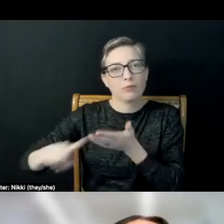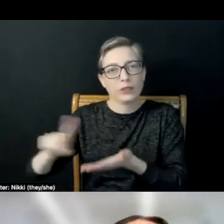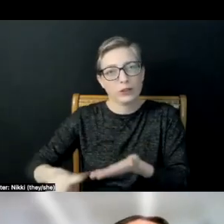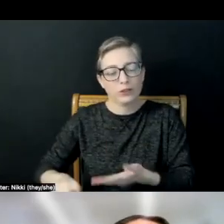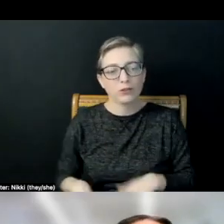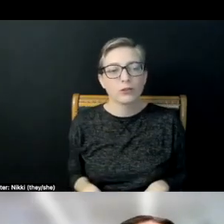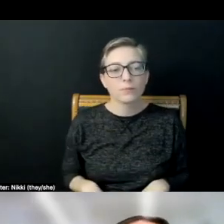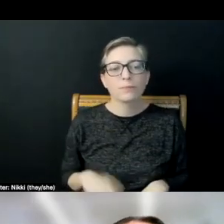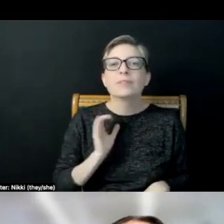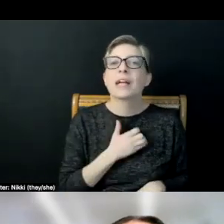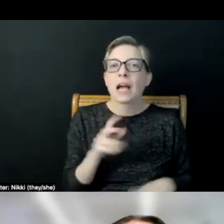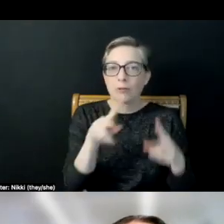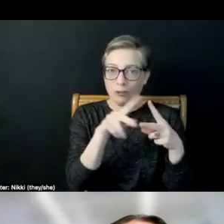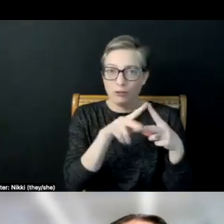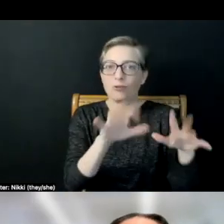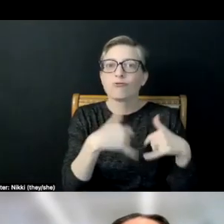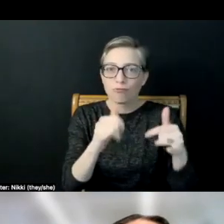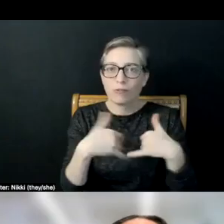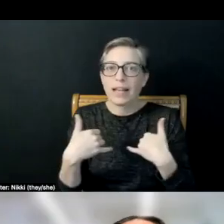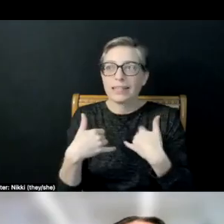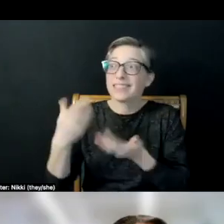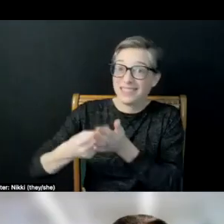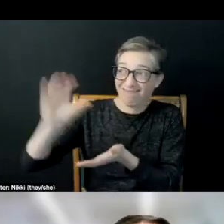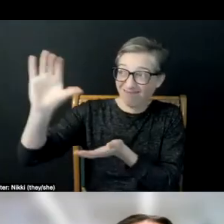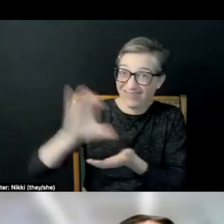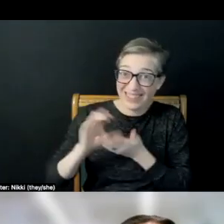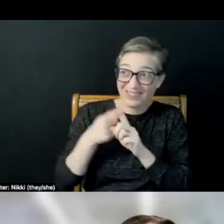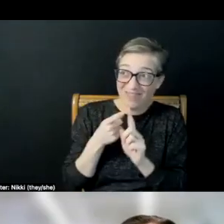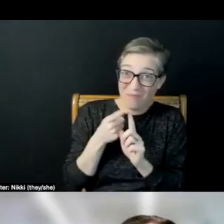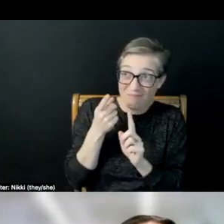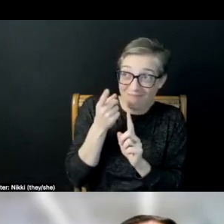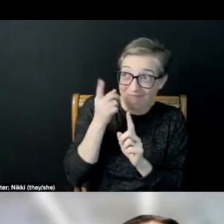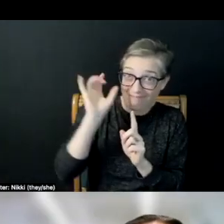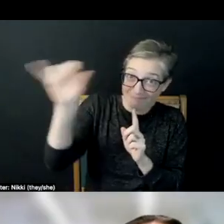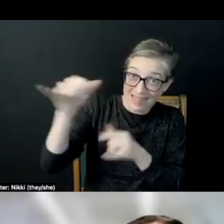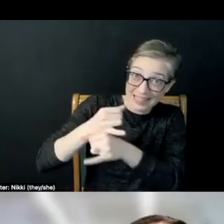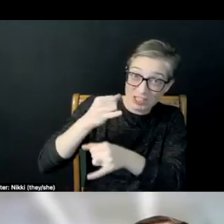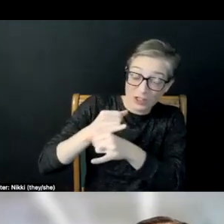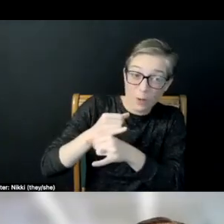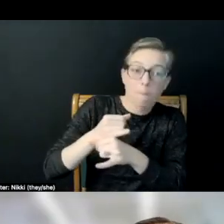our views expressed on this webinar are ours, not necessarily our funder.